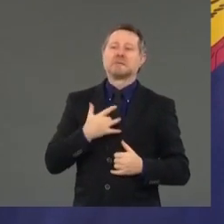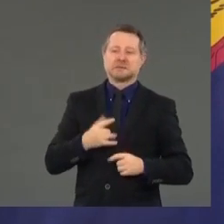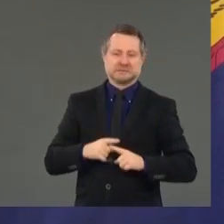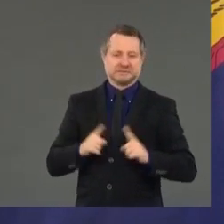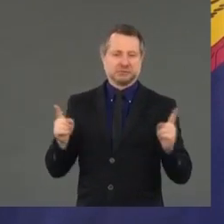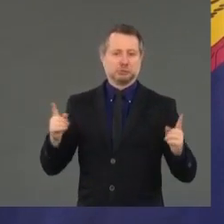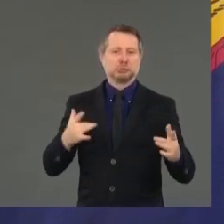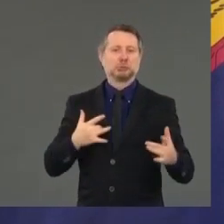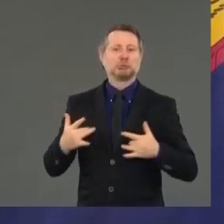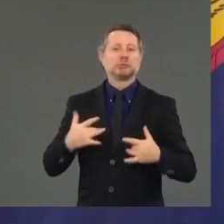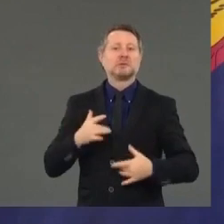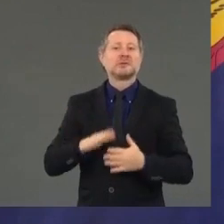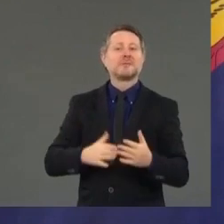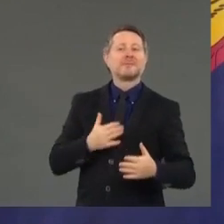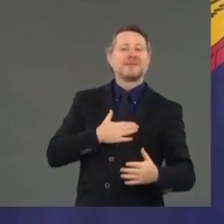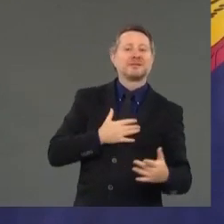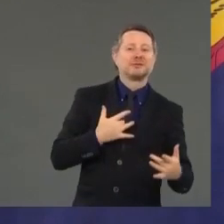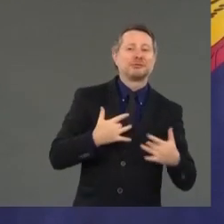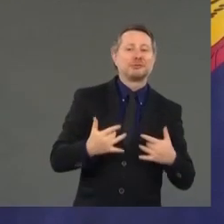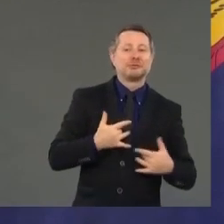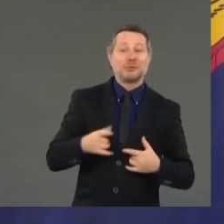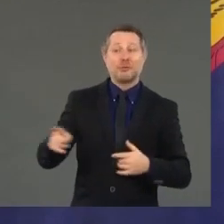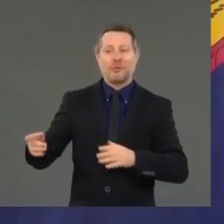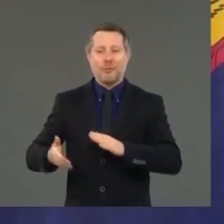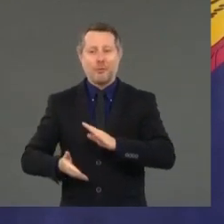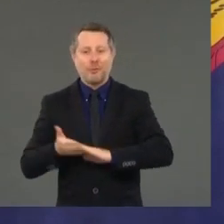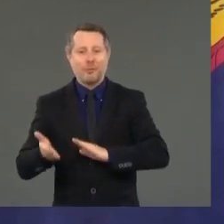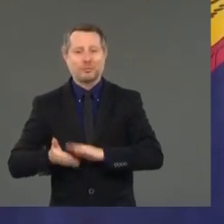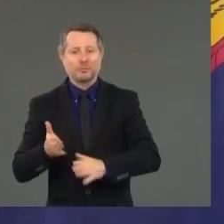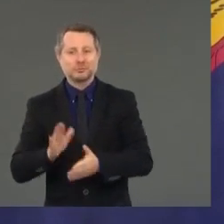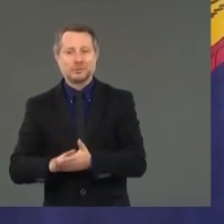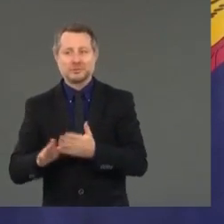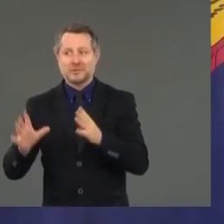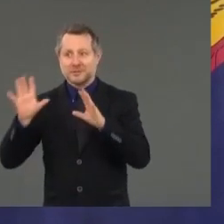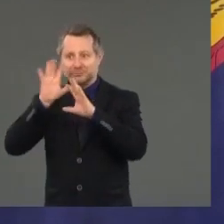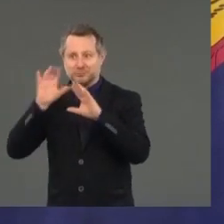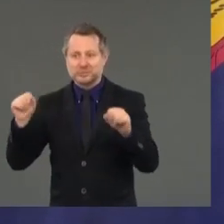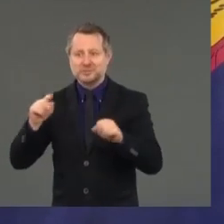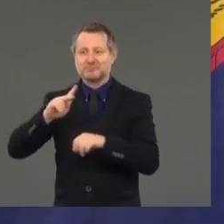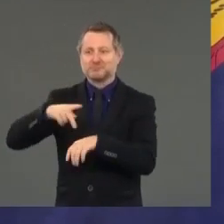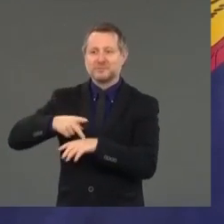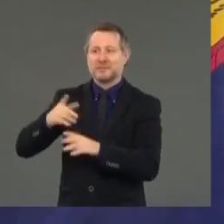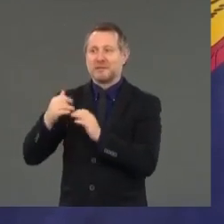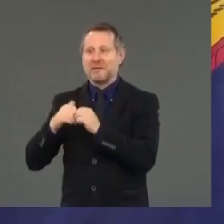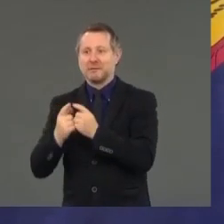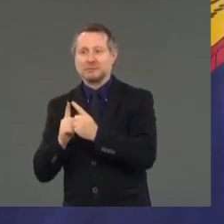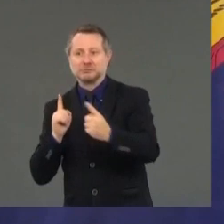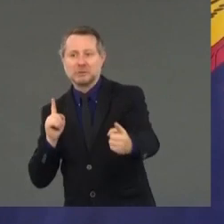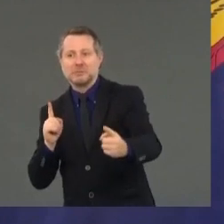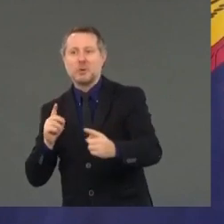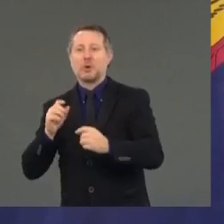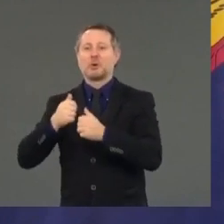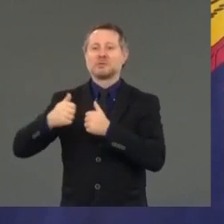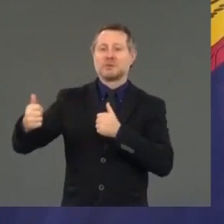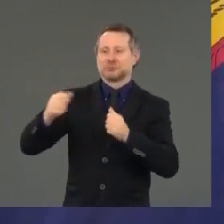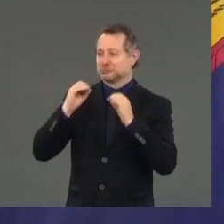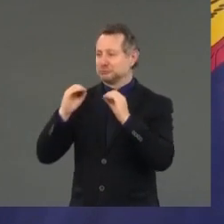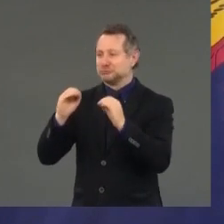NOW, THEY HAVE A DIFFERENT FRANKLY, SET OF CONCERNS THAN I DO. YOU'RE OPERATING A SCHOOL